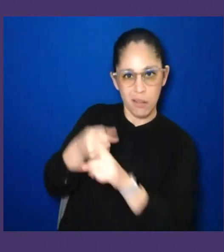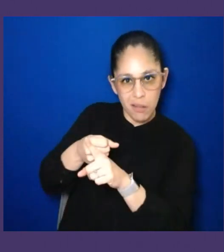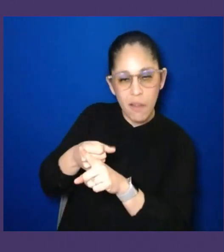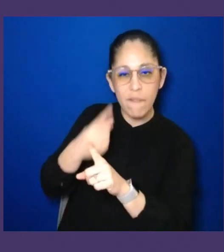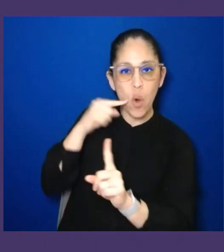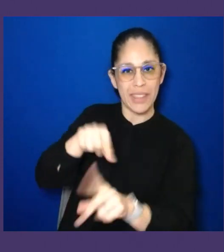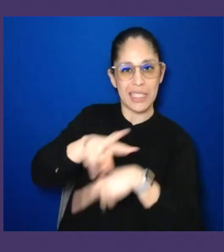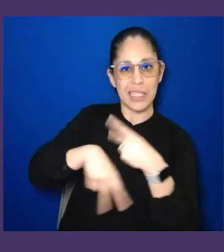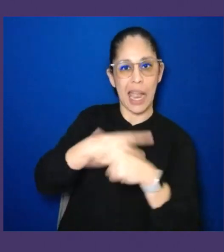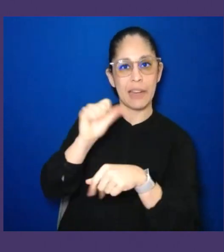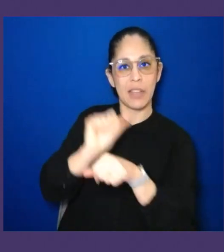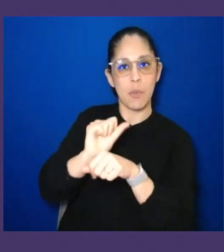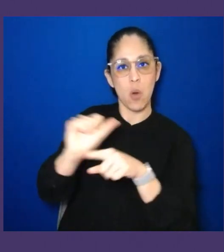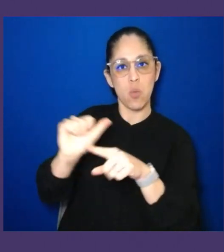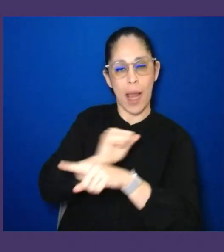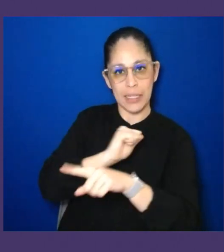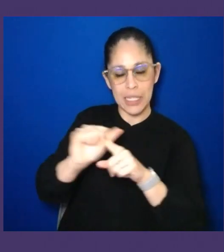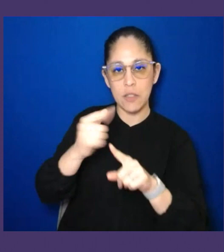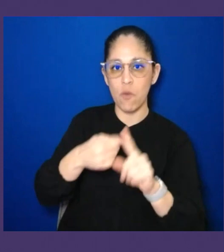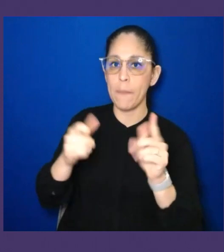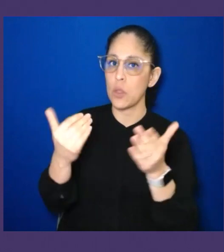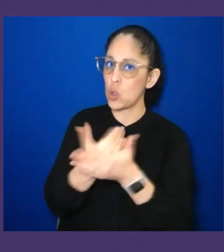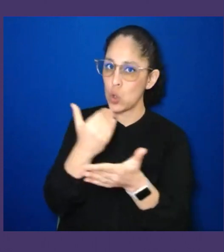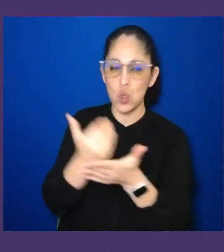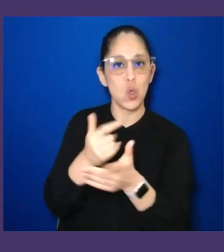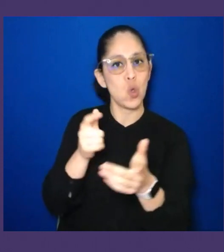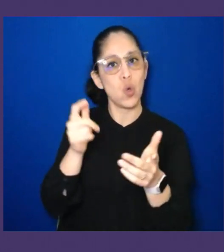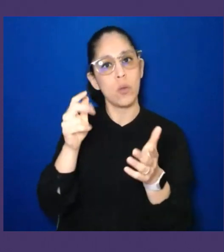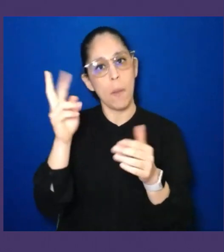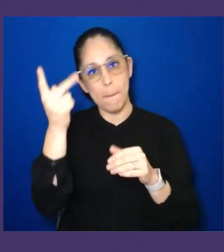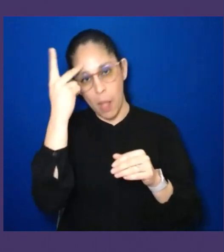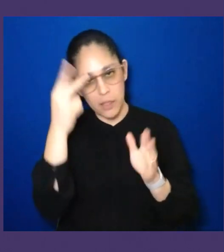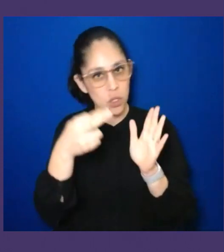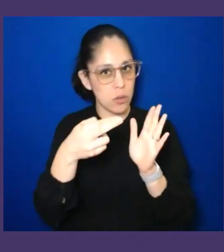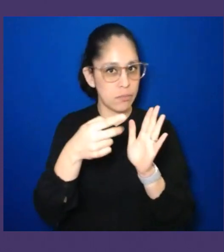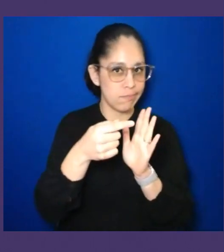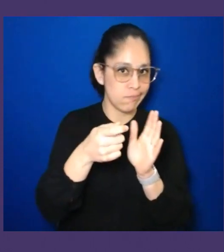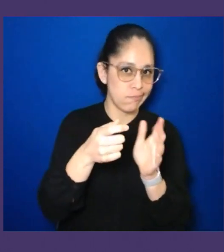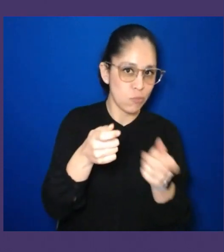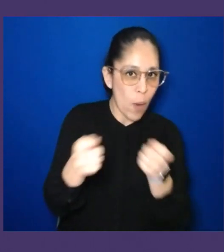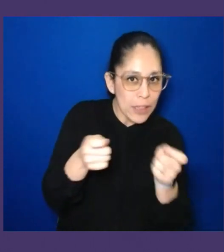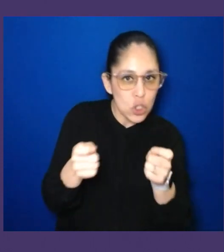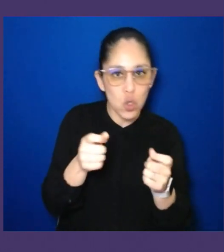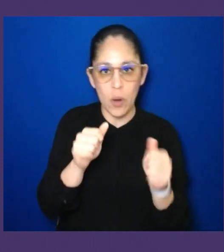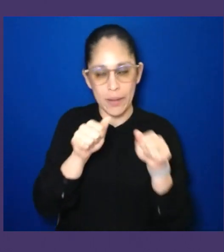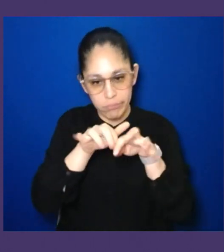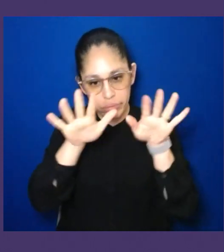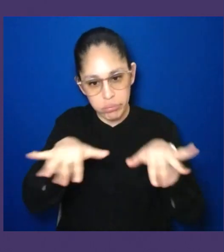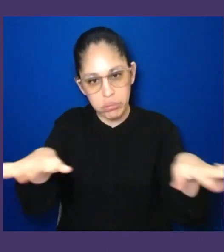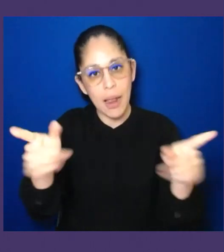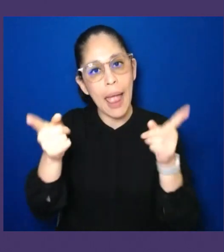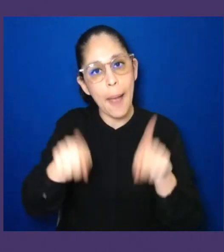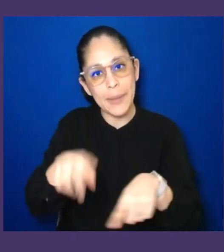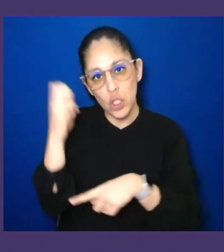the new regulatory wave in Europe, which we'll touch on in a little bit. Under the Corporate Sustainability Due Diligence Directive,